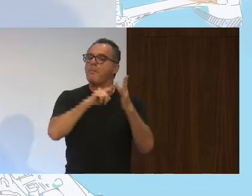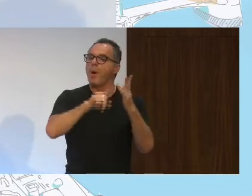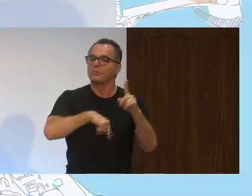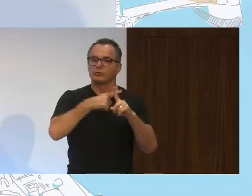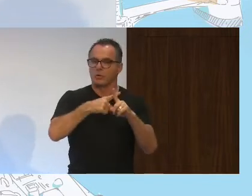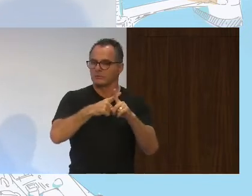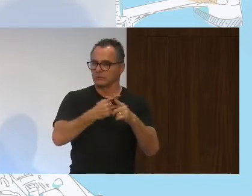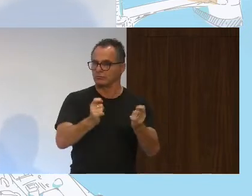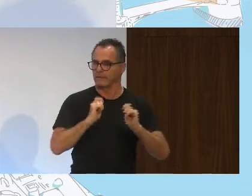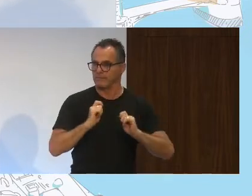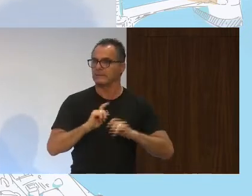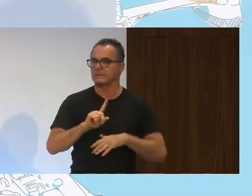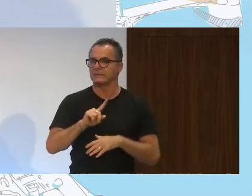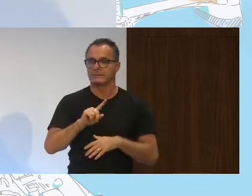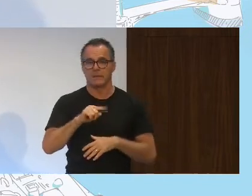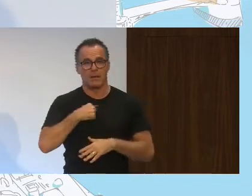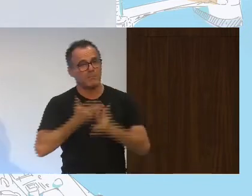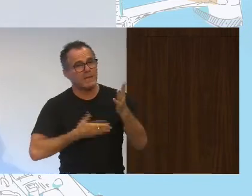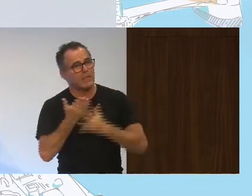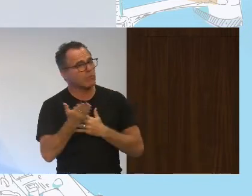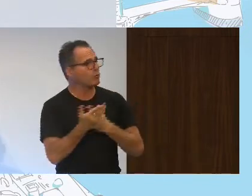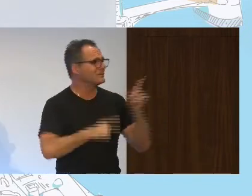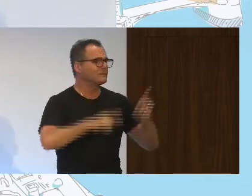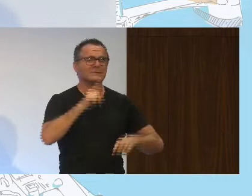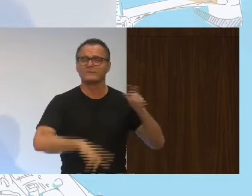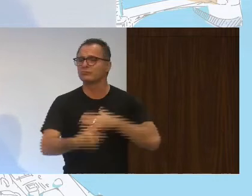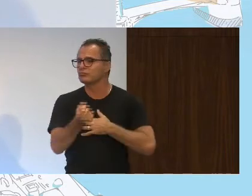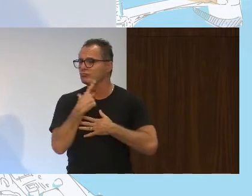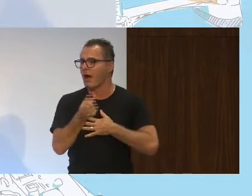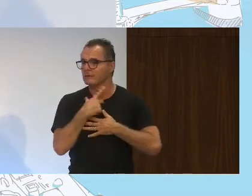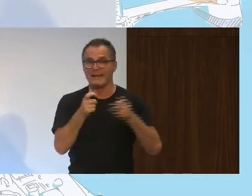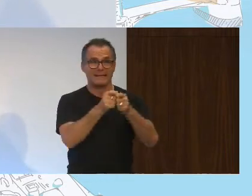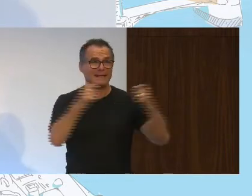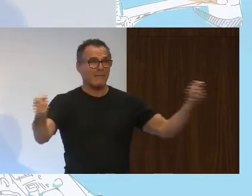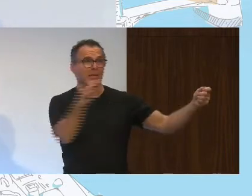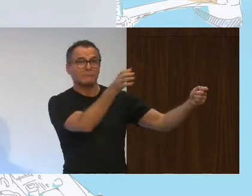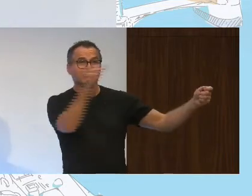I've been through a whole range of drugs, a whole cabinet full of drugs to try and find something